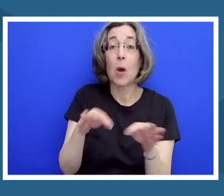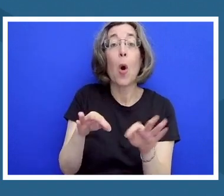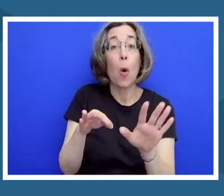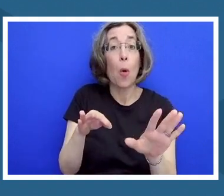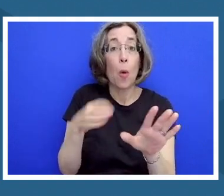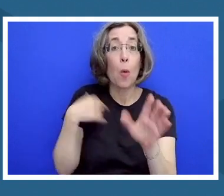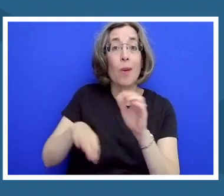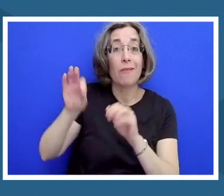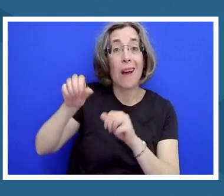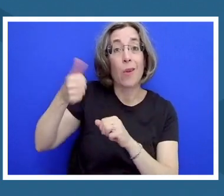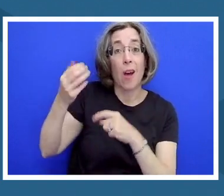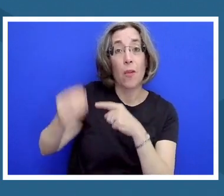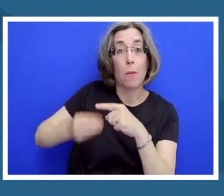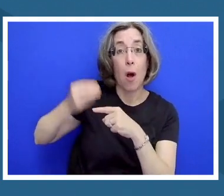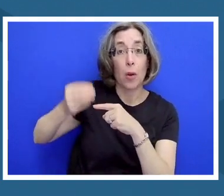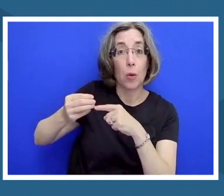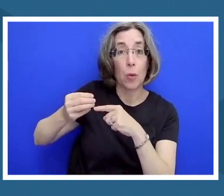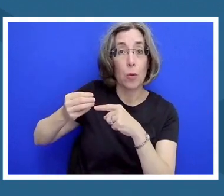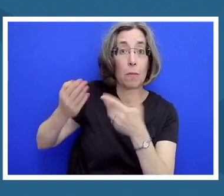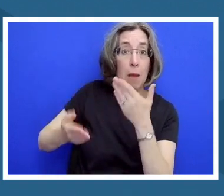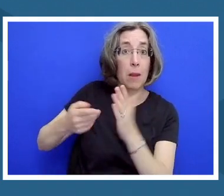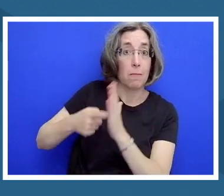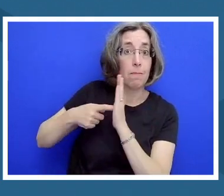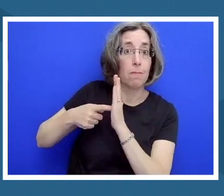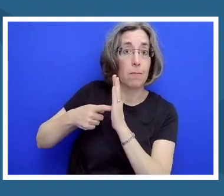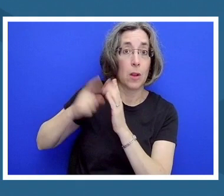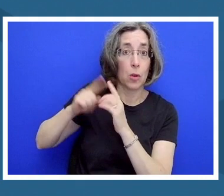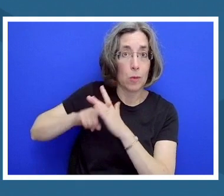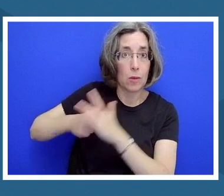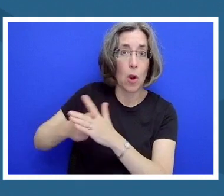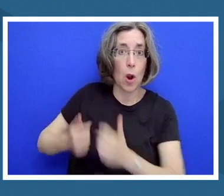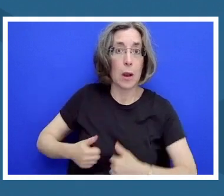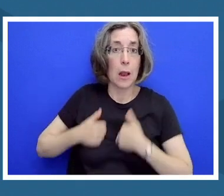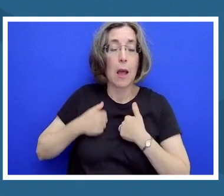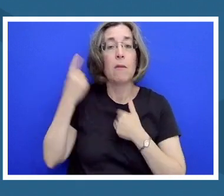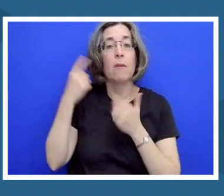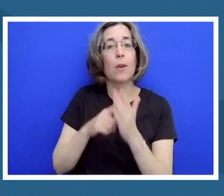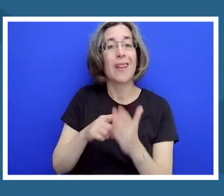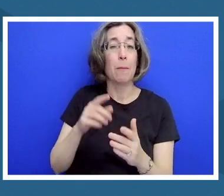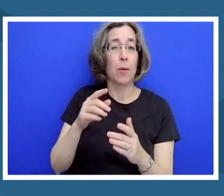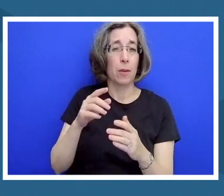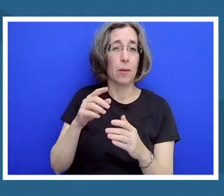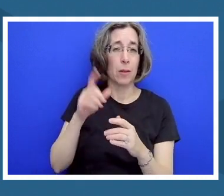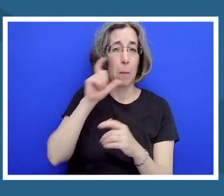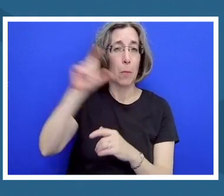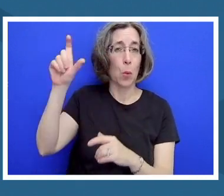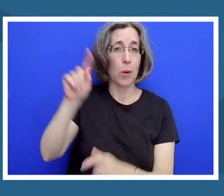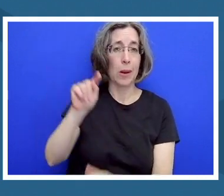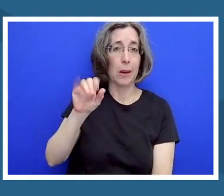that could be a precursor for life for example titan in the solar system